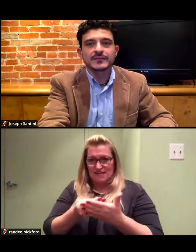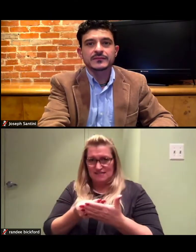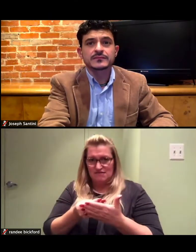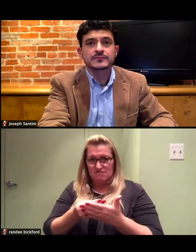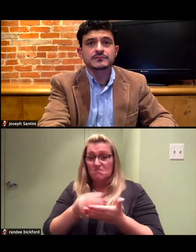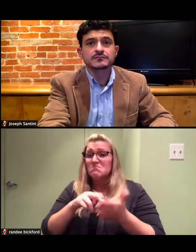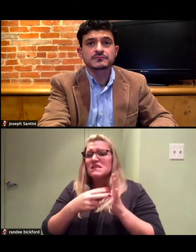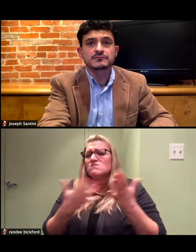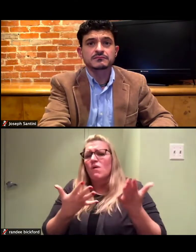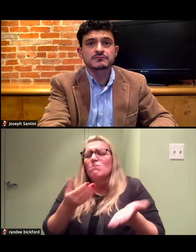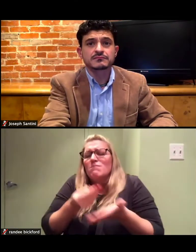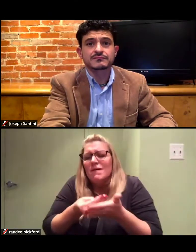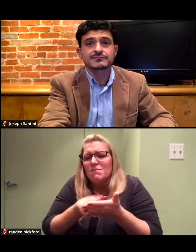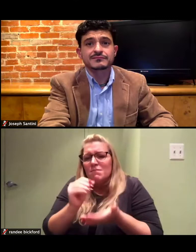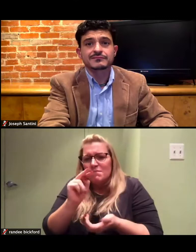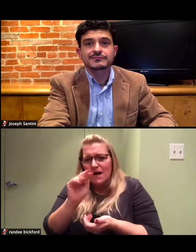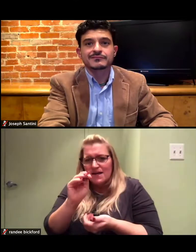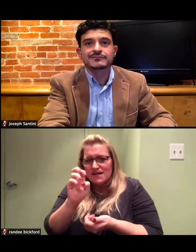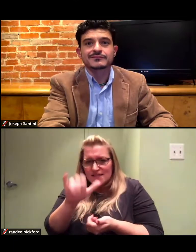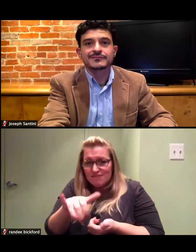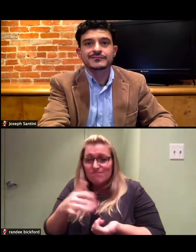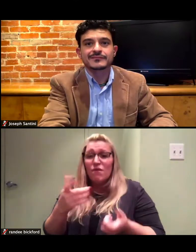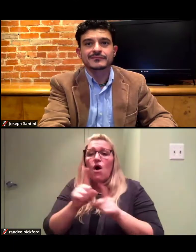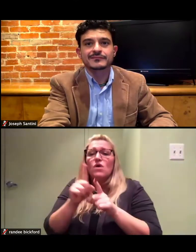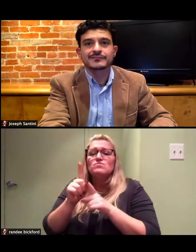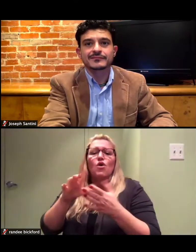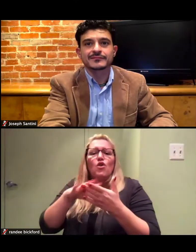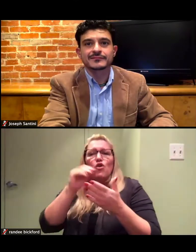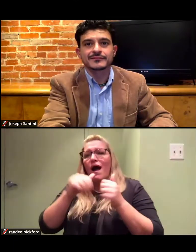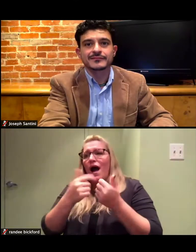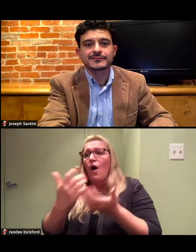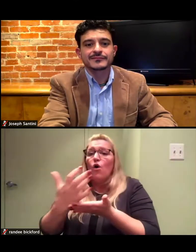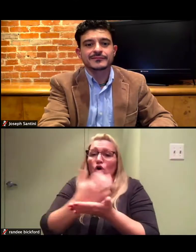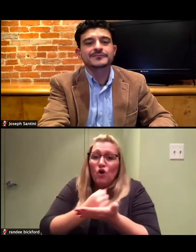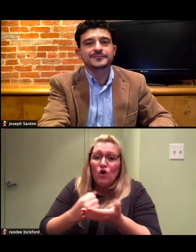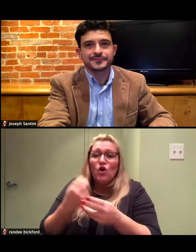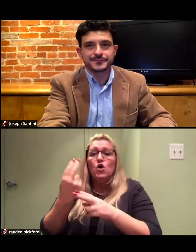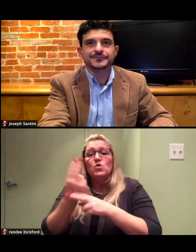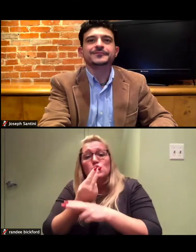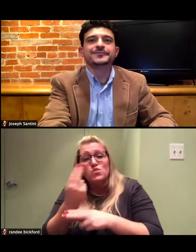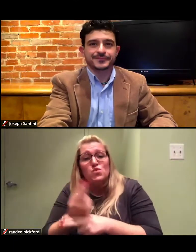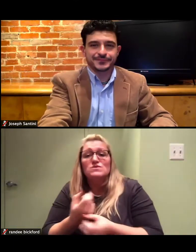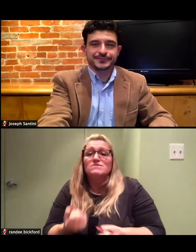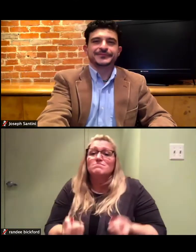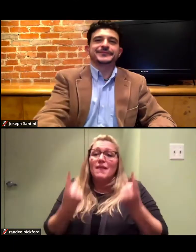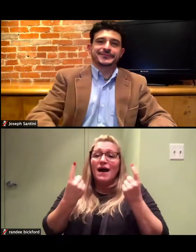The next word we wanna talk about is, finance. Basically it's money, learning how to earn,